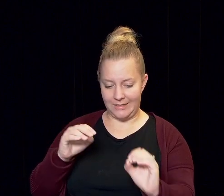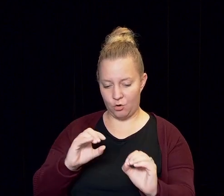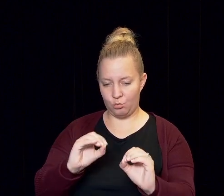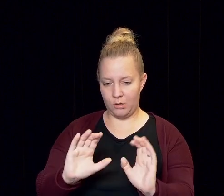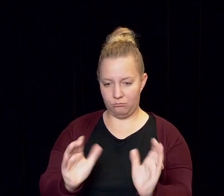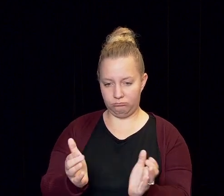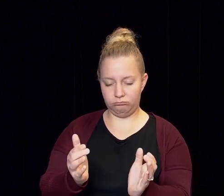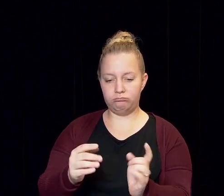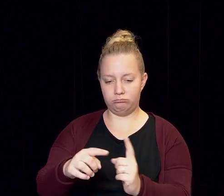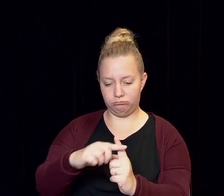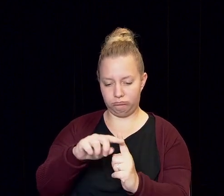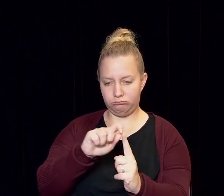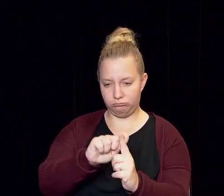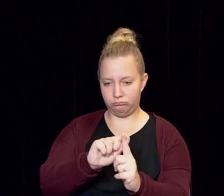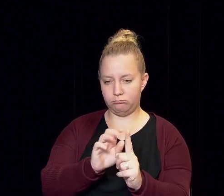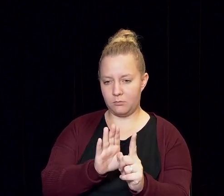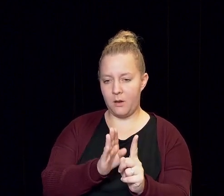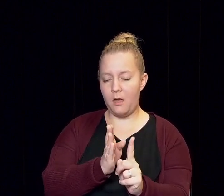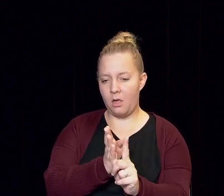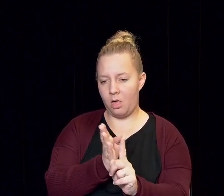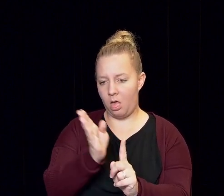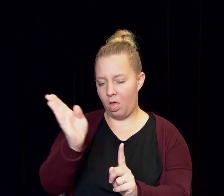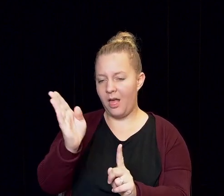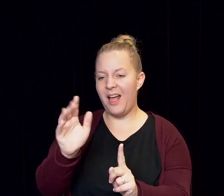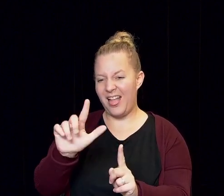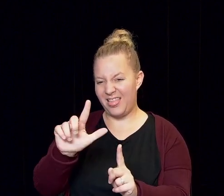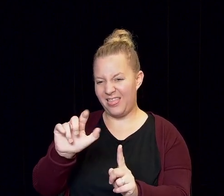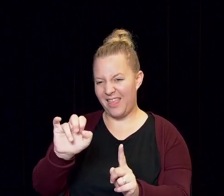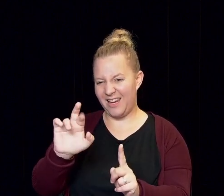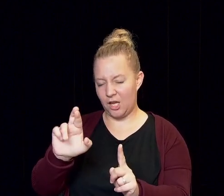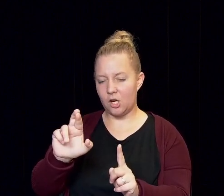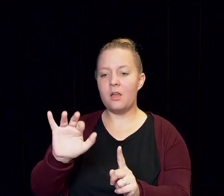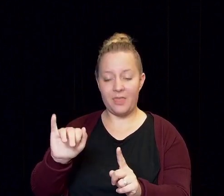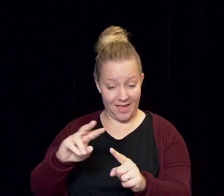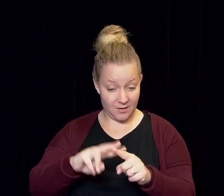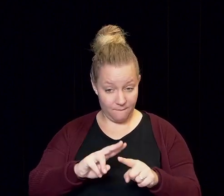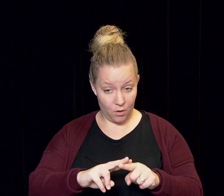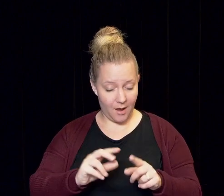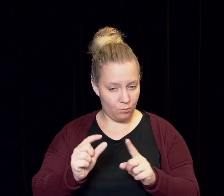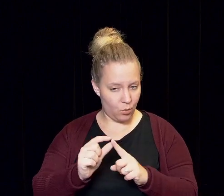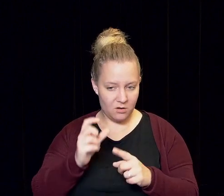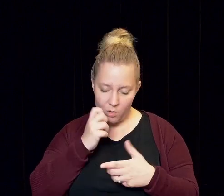and two is that it is linear. And, that's actually another vocab but it wasn't in our graphing vocab